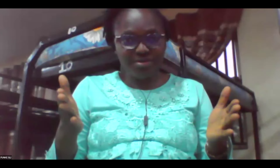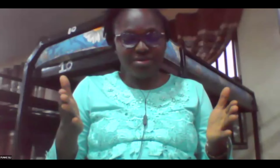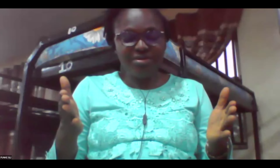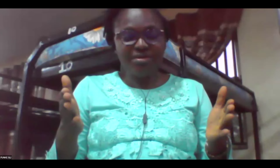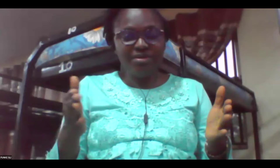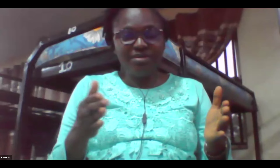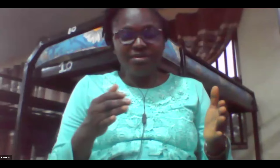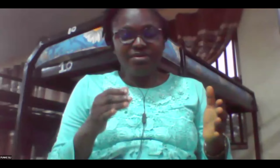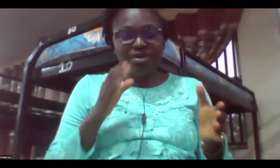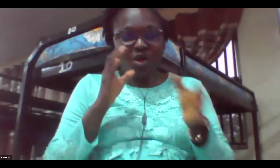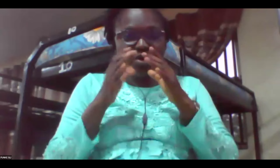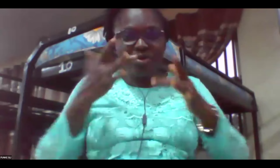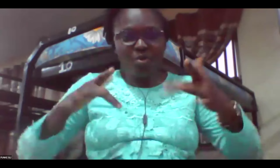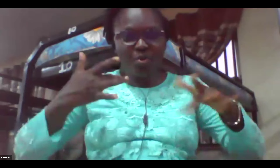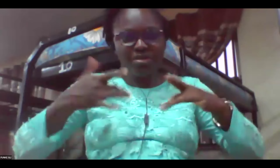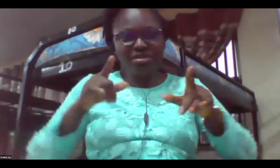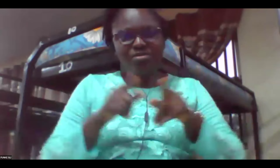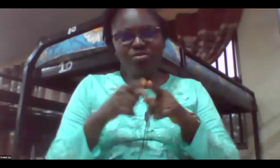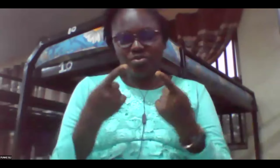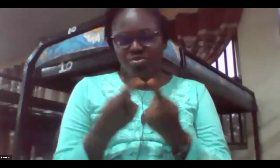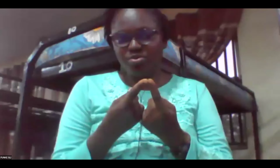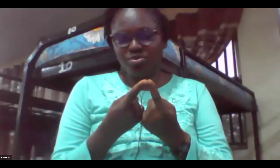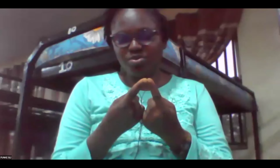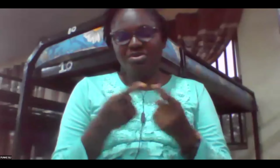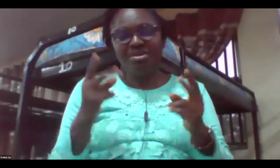is the Whatsapp group, which is very, very key